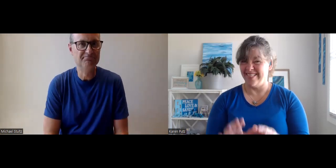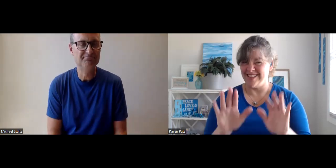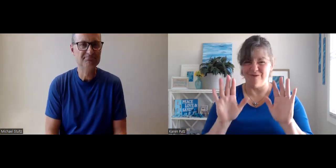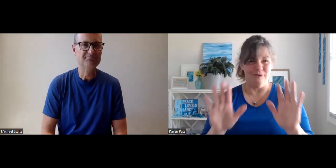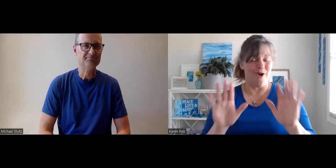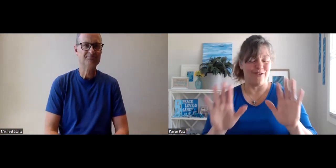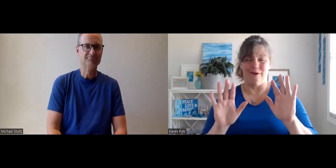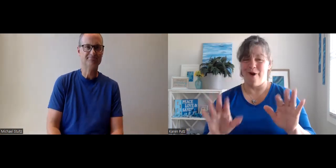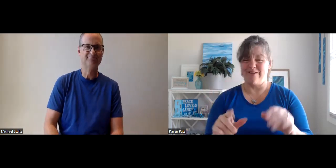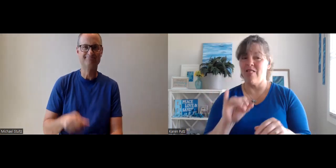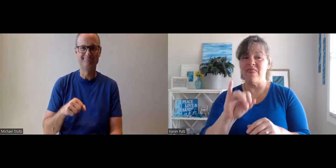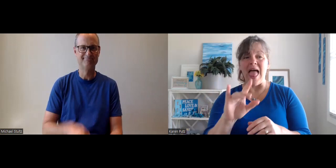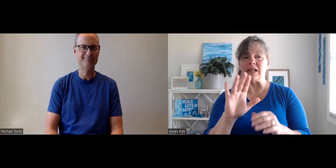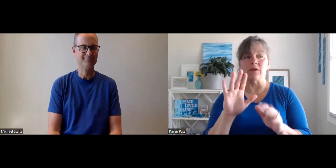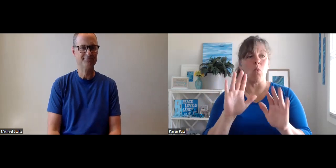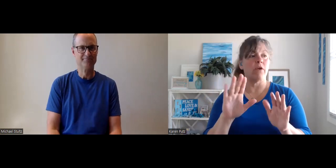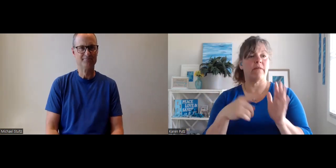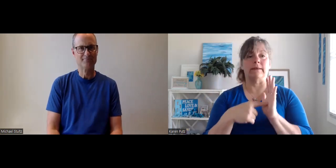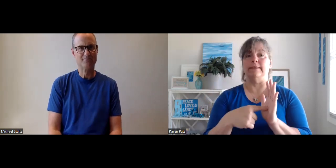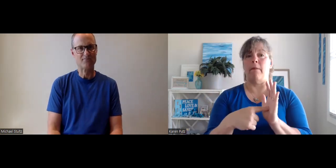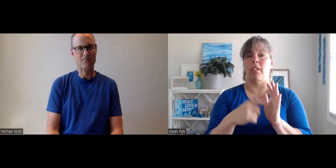And I would have it array of photographs, everything,